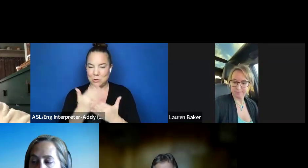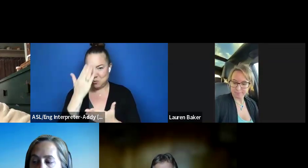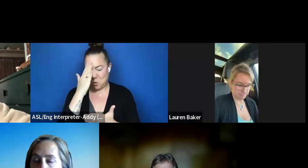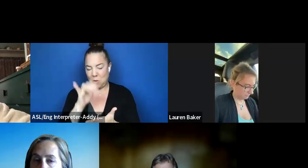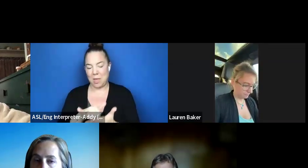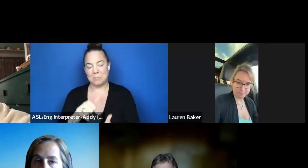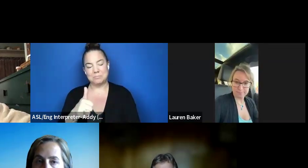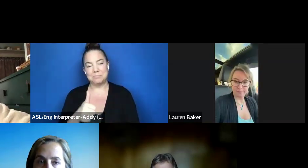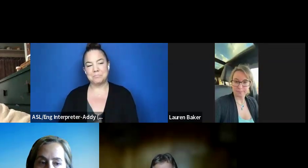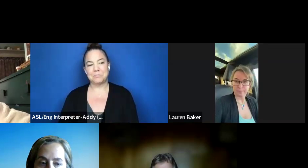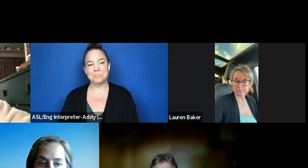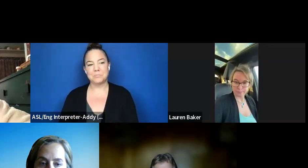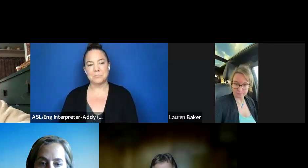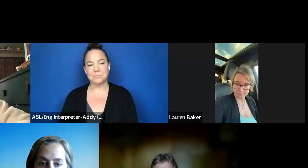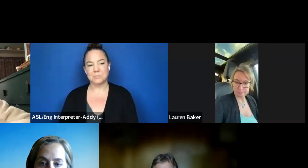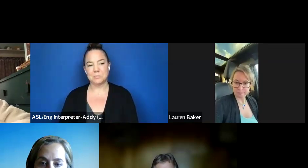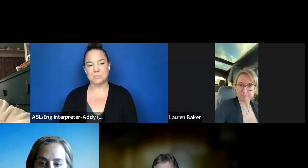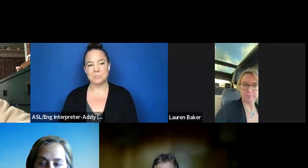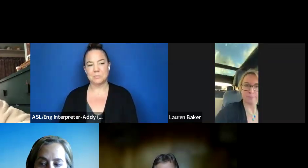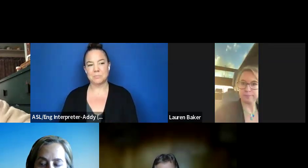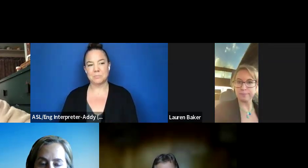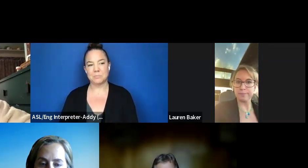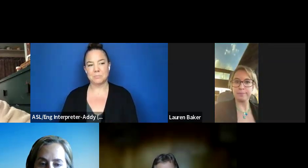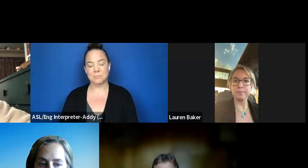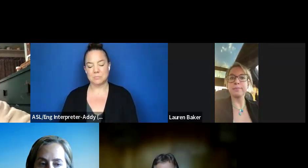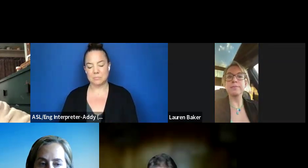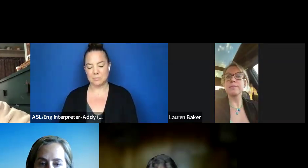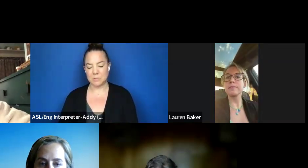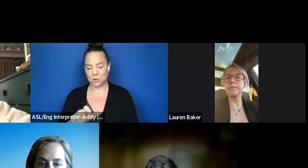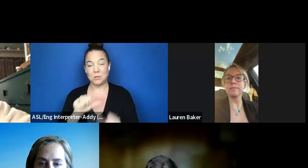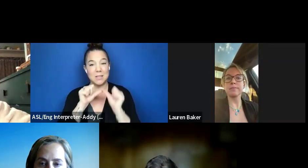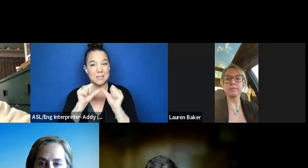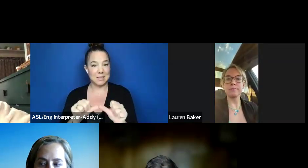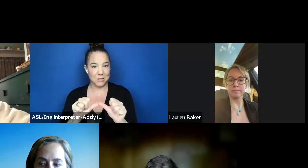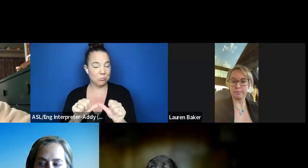Elissa w/ APRIL: And I think we should stay, you know, continue to to stay on this track of